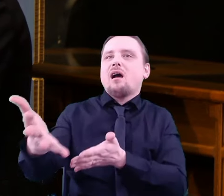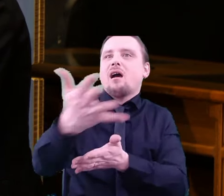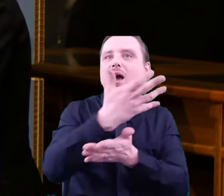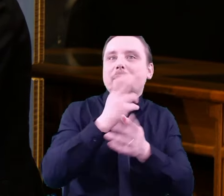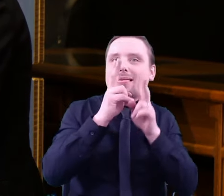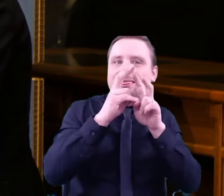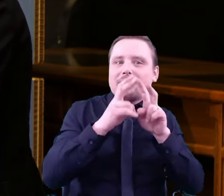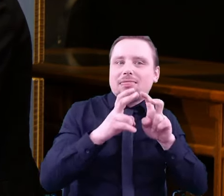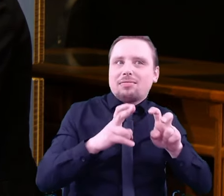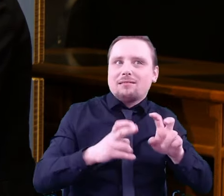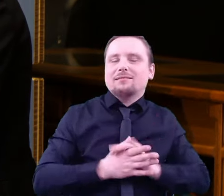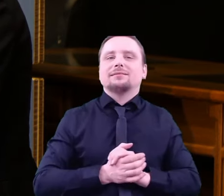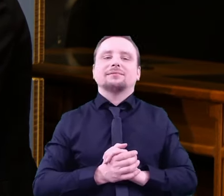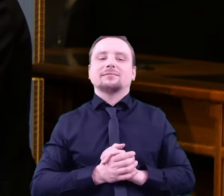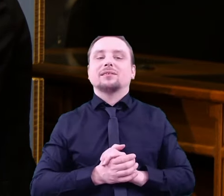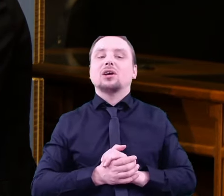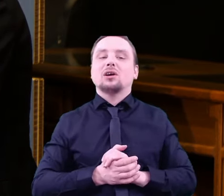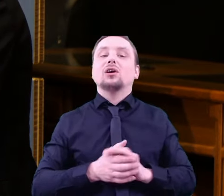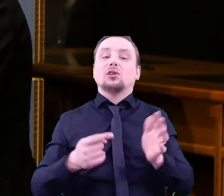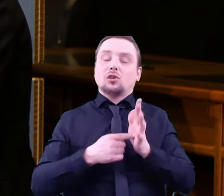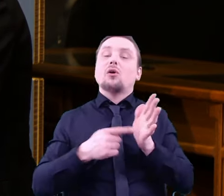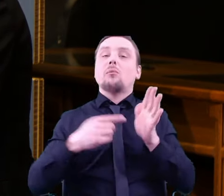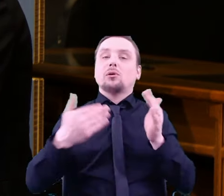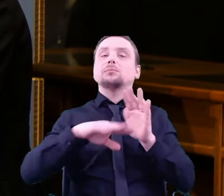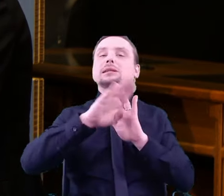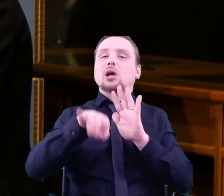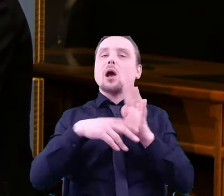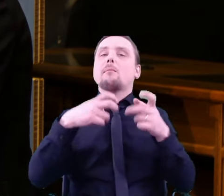which are practices that can still be problematic nowadays.